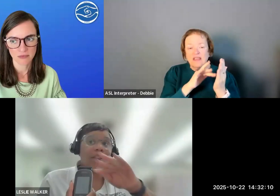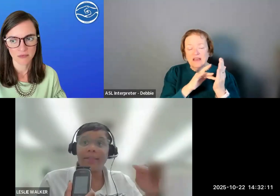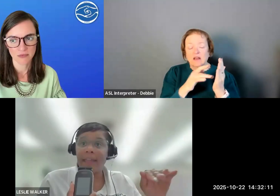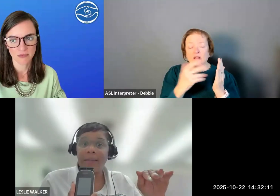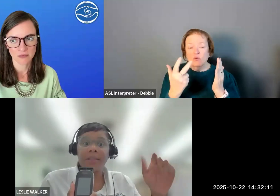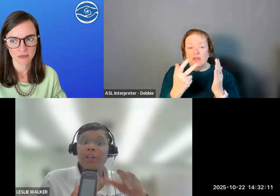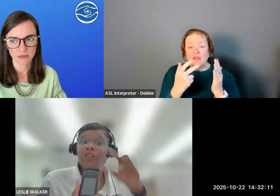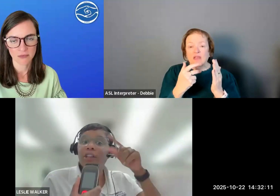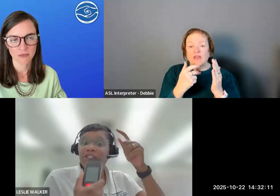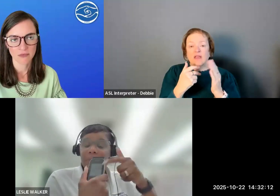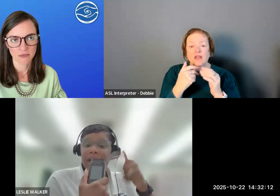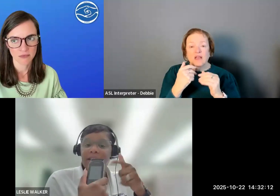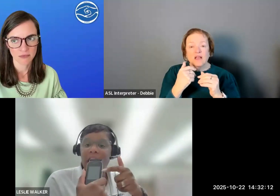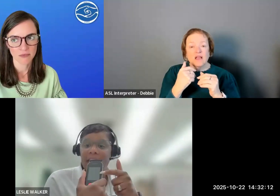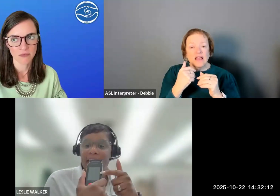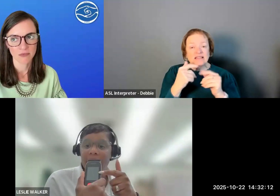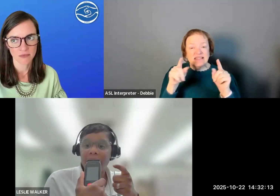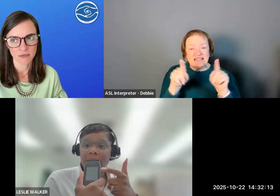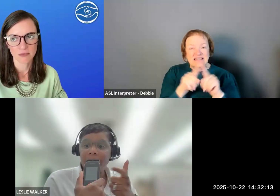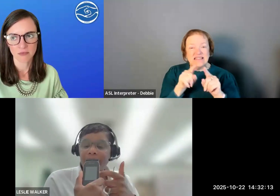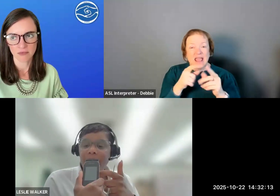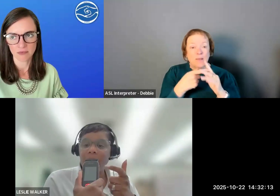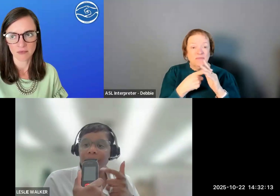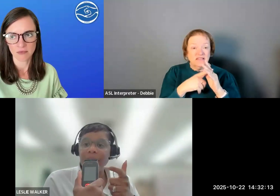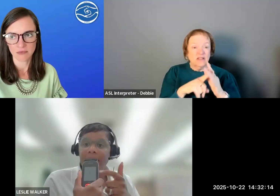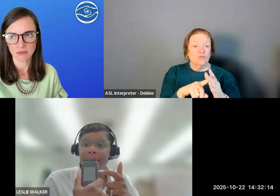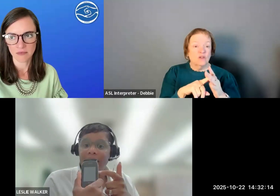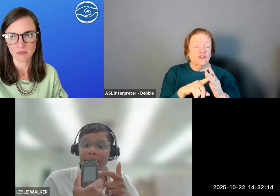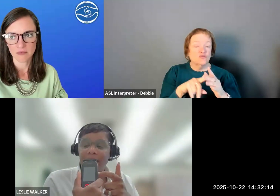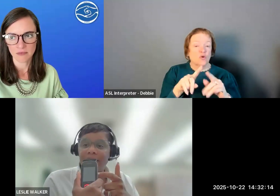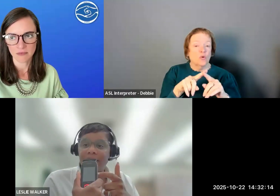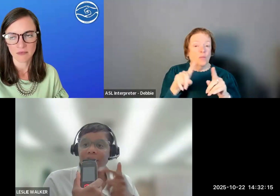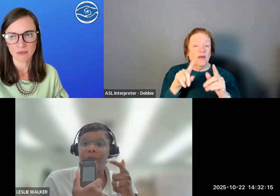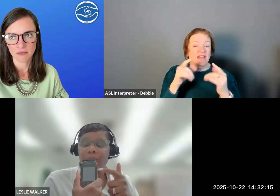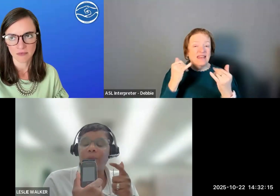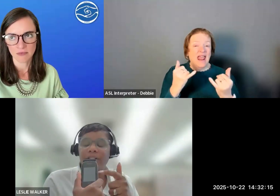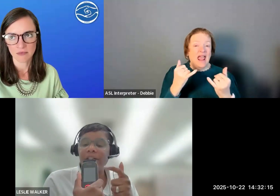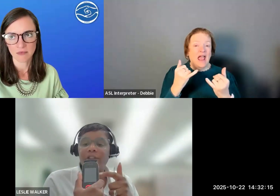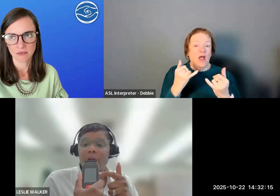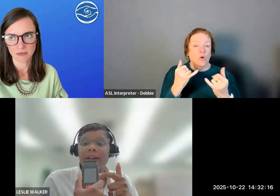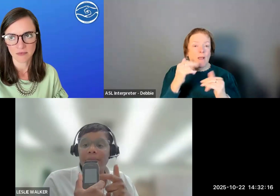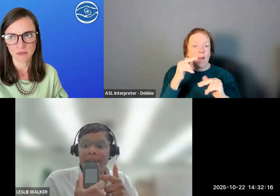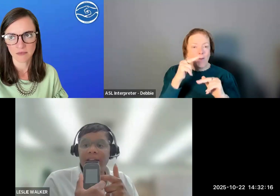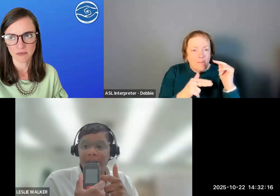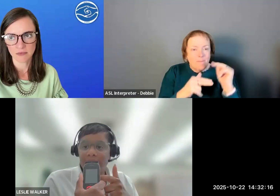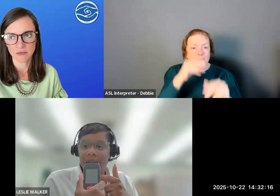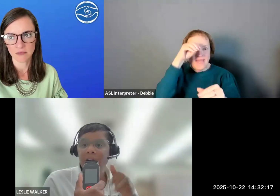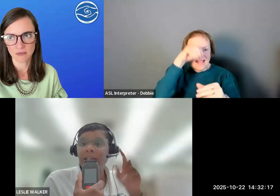are the same as the original, except now they have the embedded the receiver's already embedded in here,